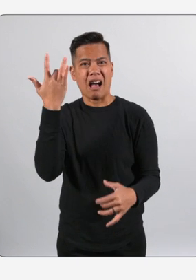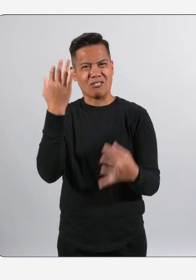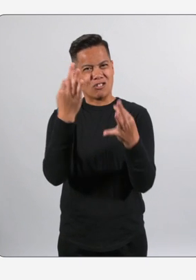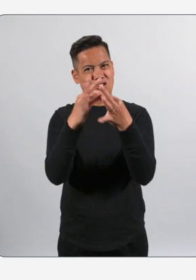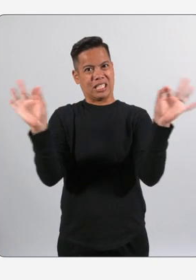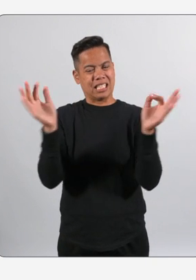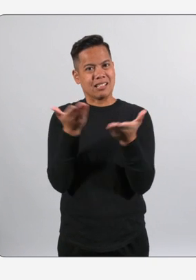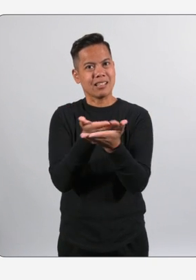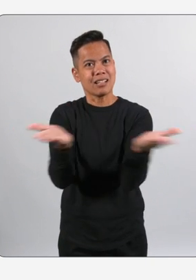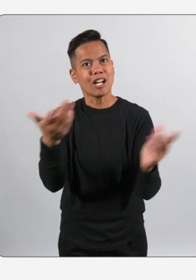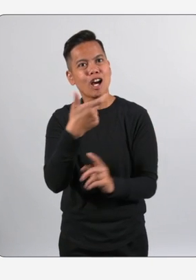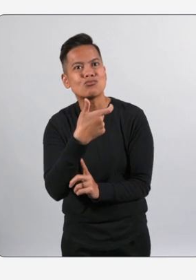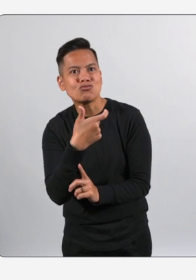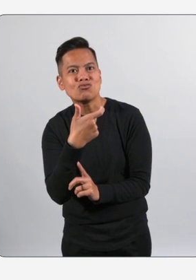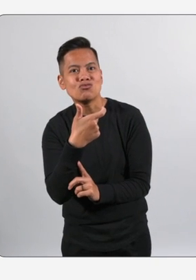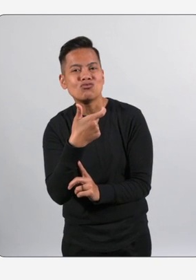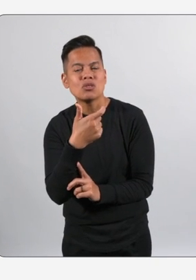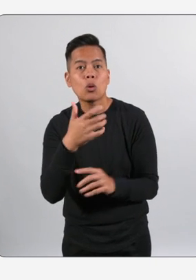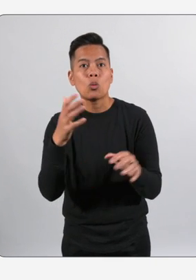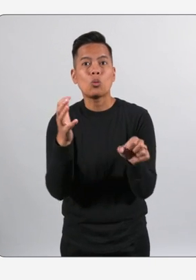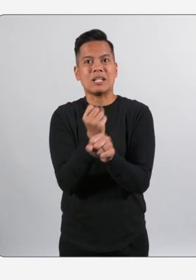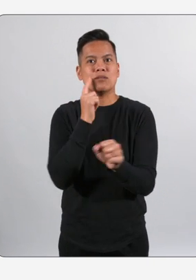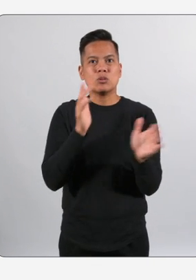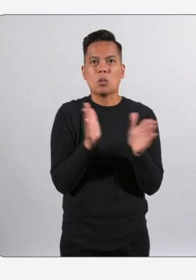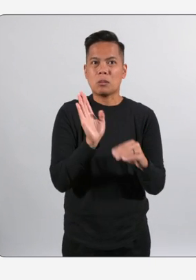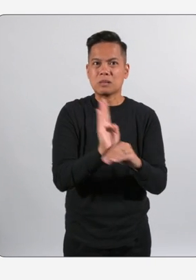It’s a win for small businesses who make money and can continue